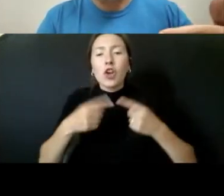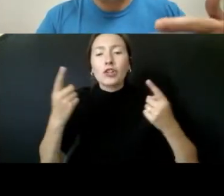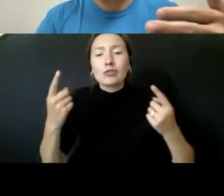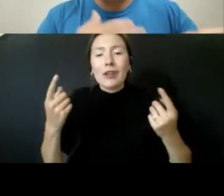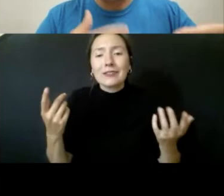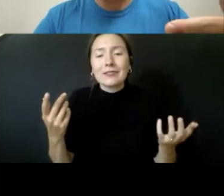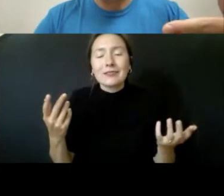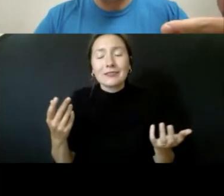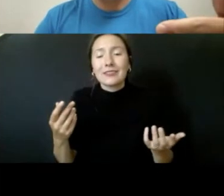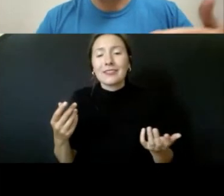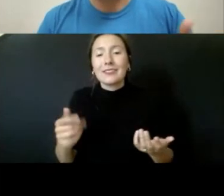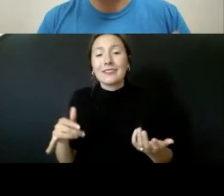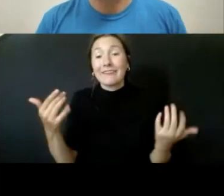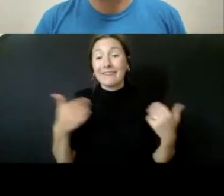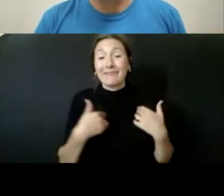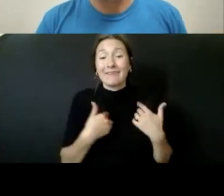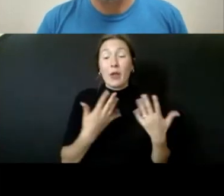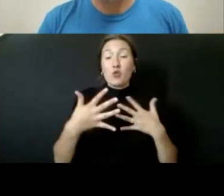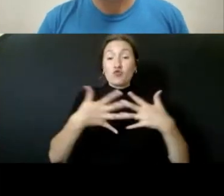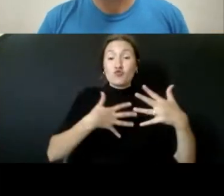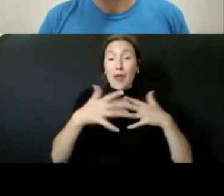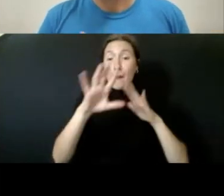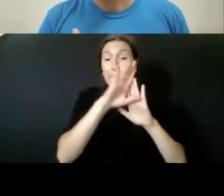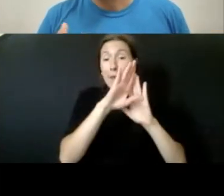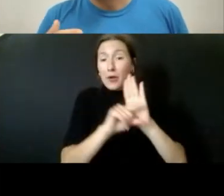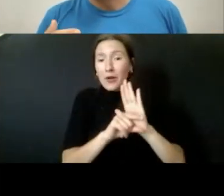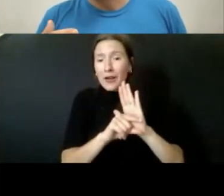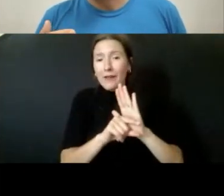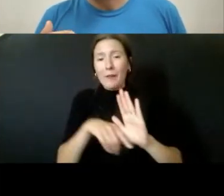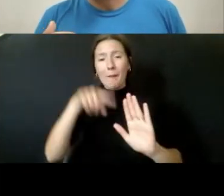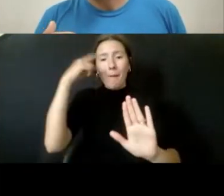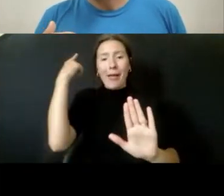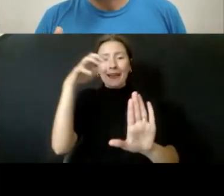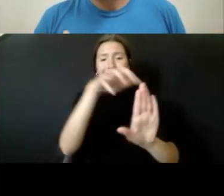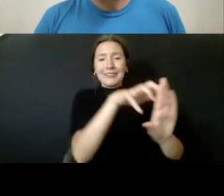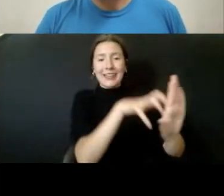so we didn't know we did we were doing anything wrong i didn't know as much about it as i should